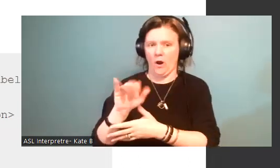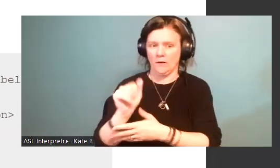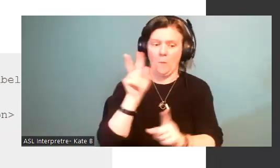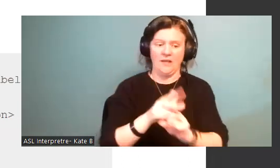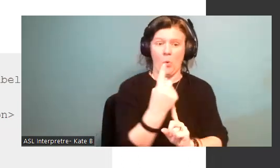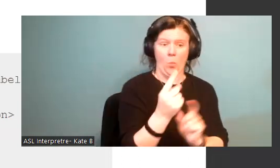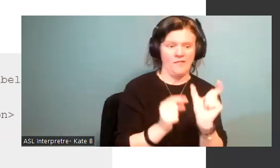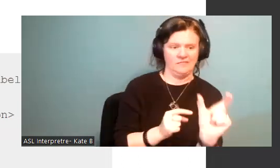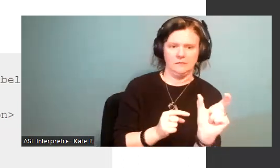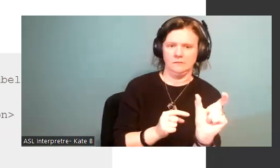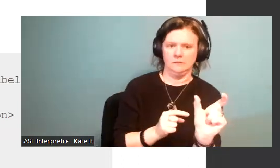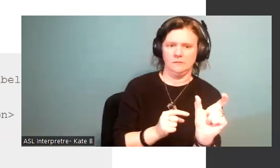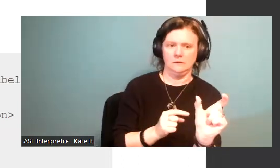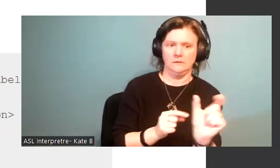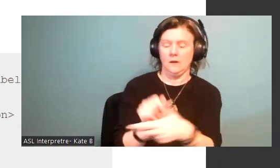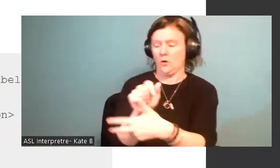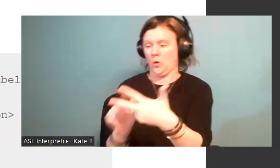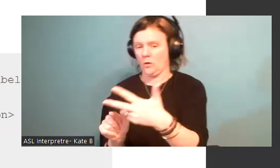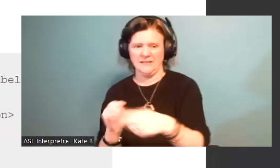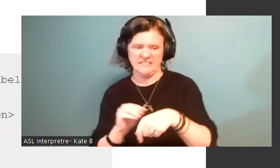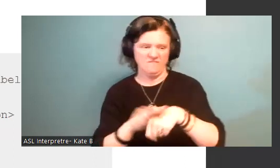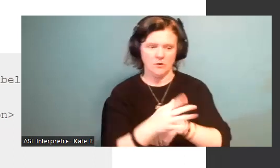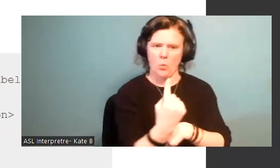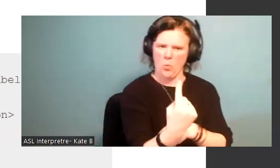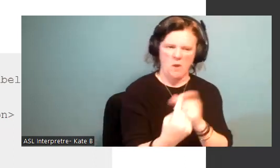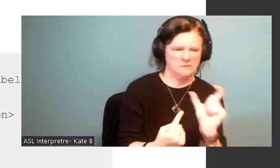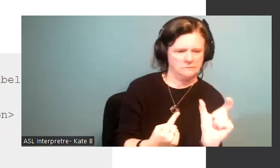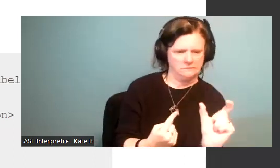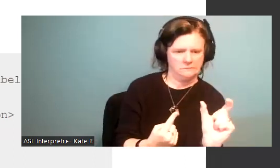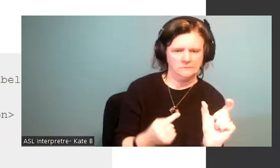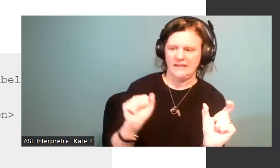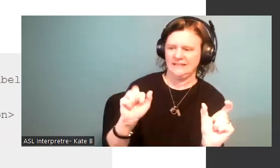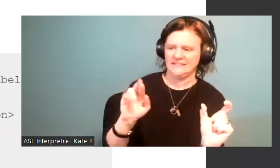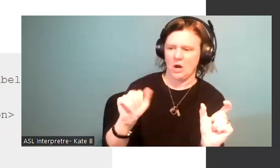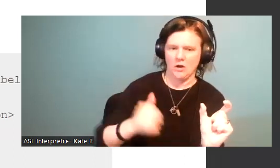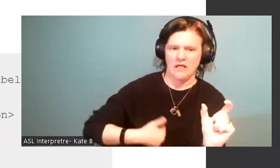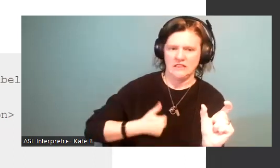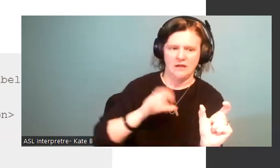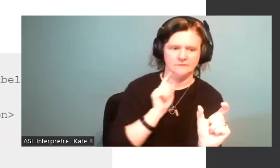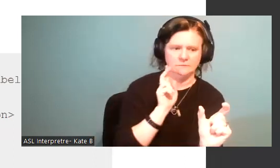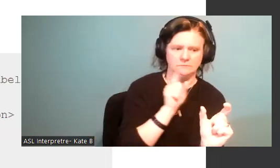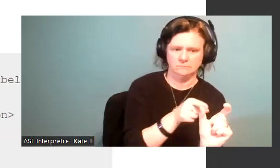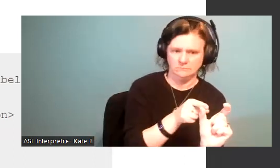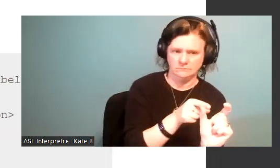or when things change, so that's demonstrating